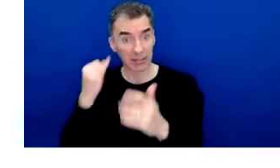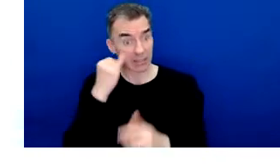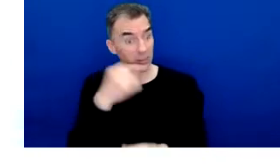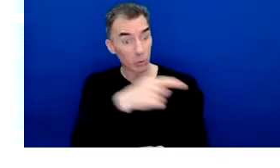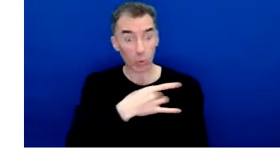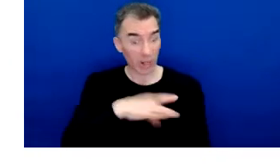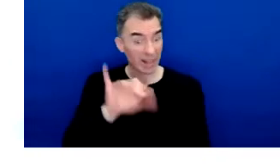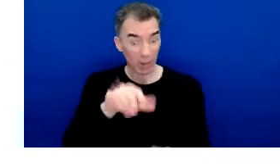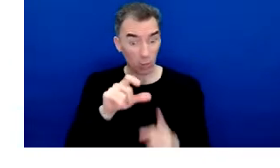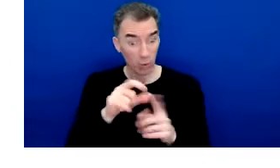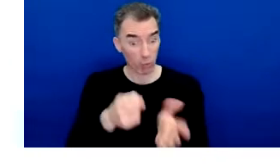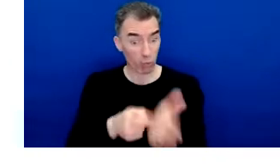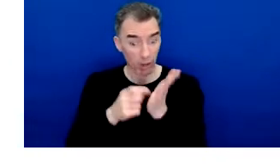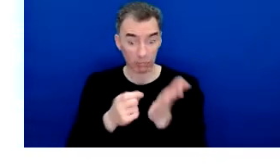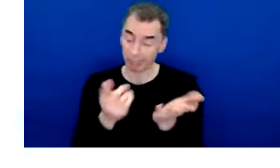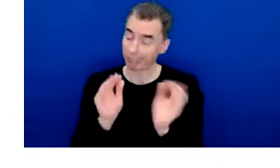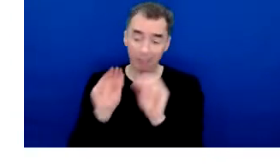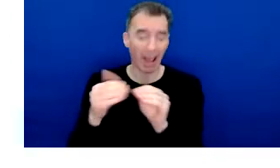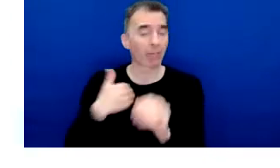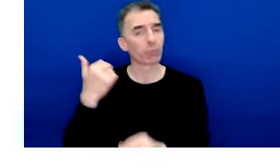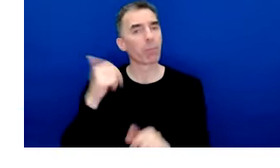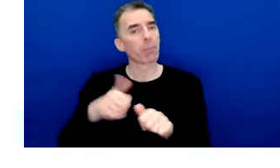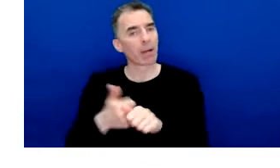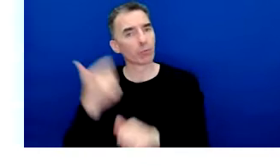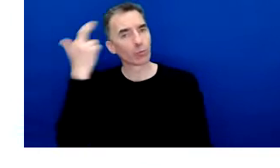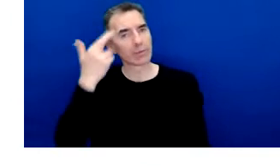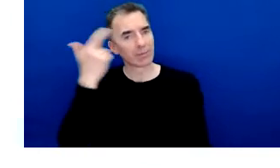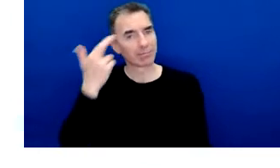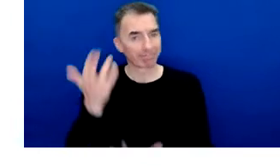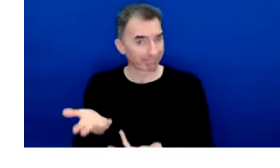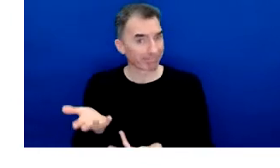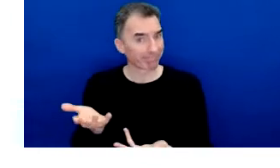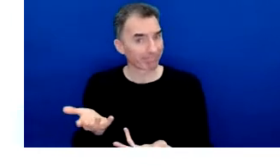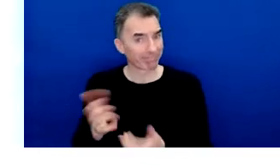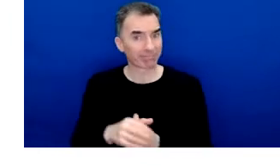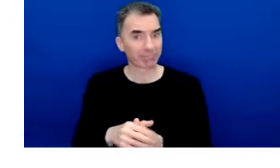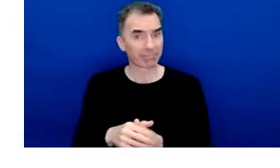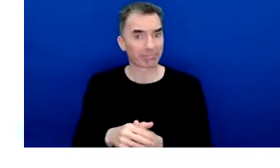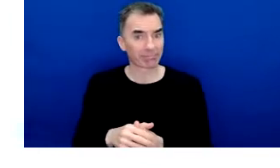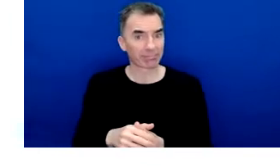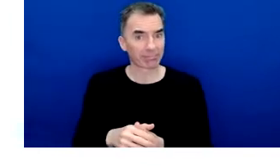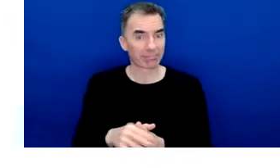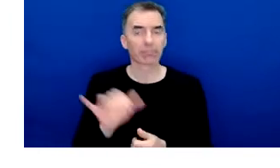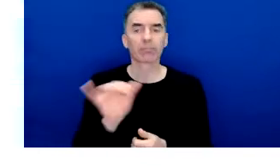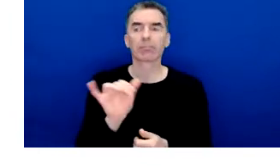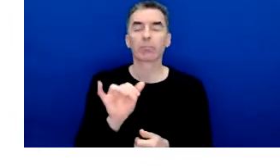but they're there for a reason. We also agree that no matter what you have on your syllabus,